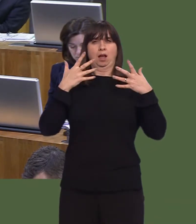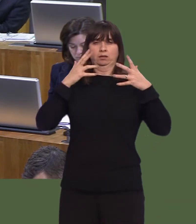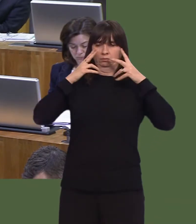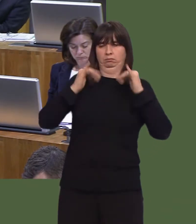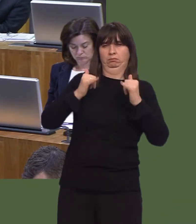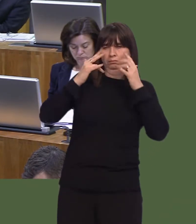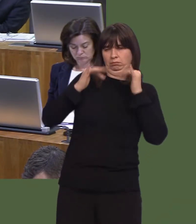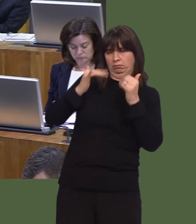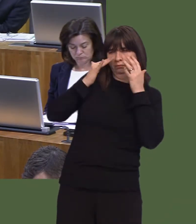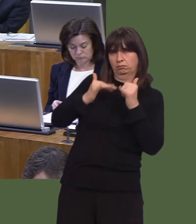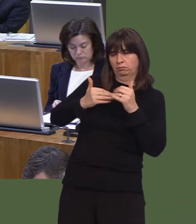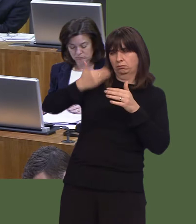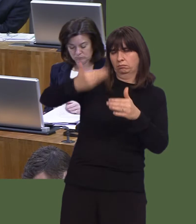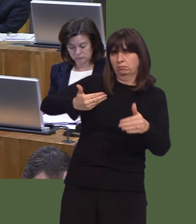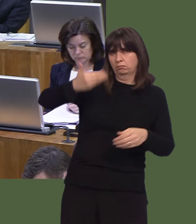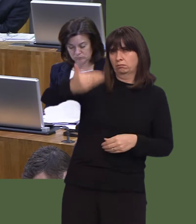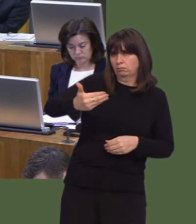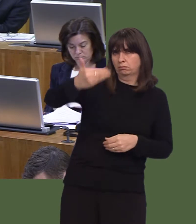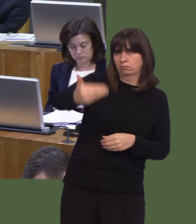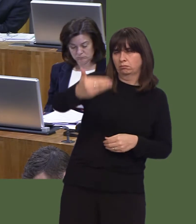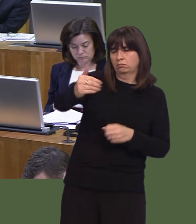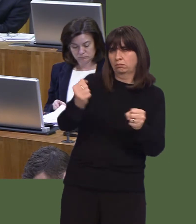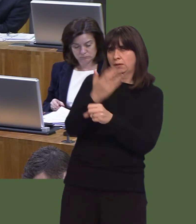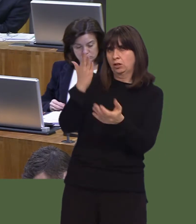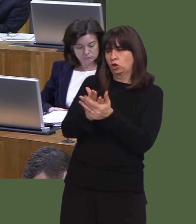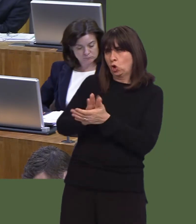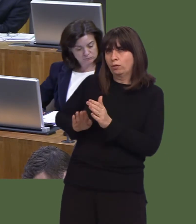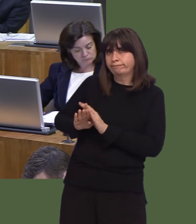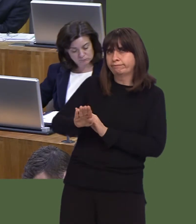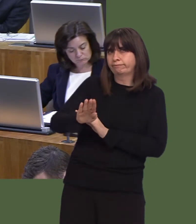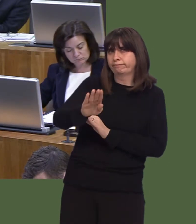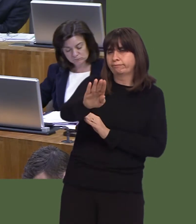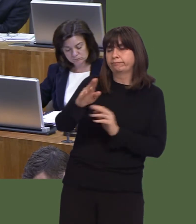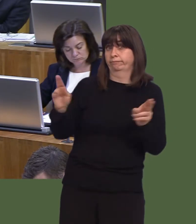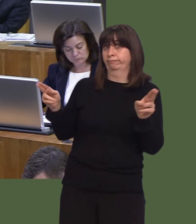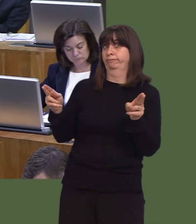of course make sure that that progress continues in the future and that we maintain the focus